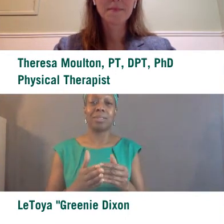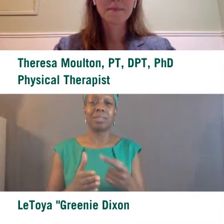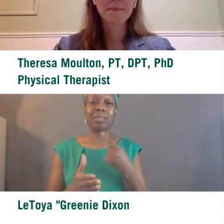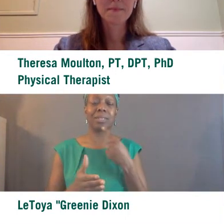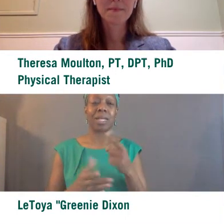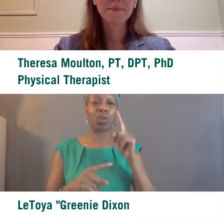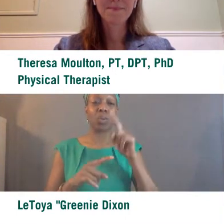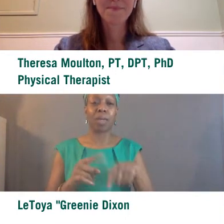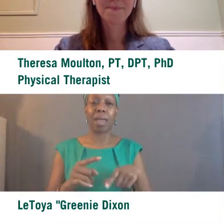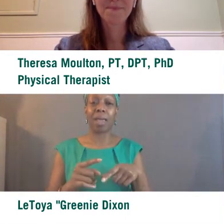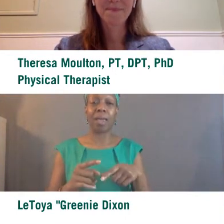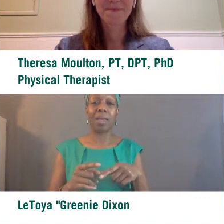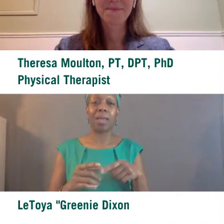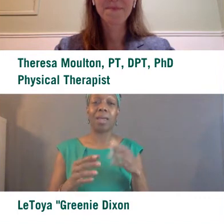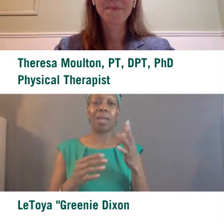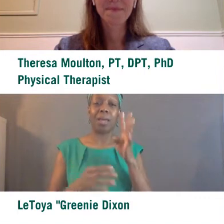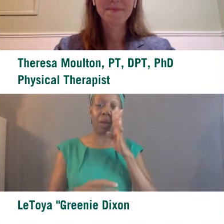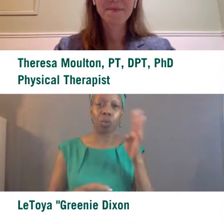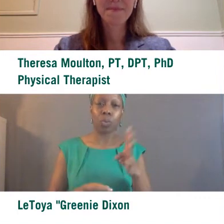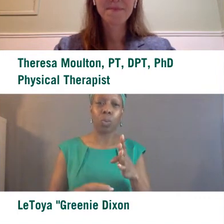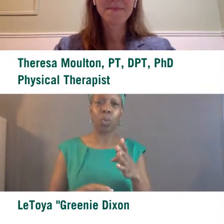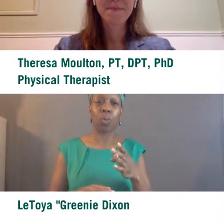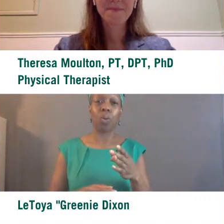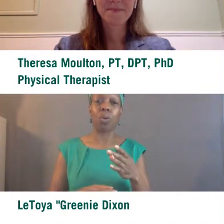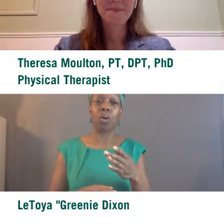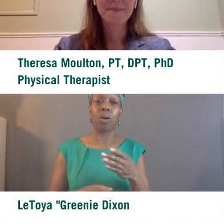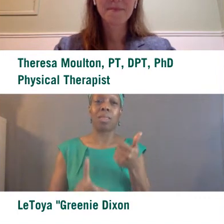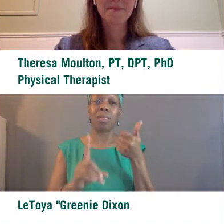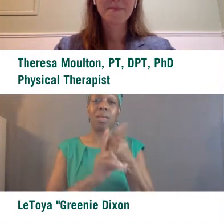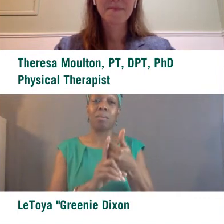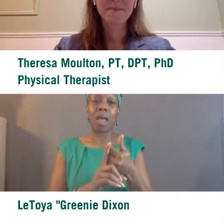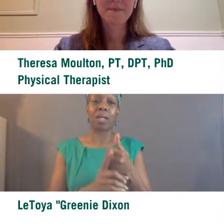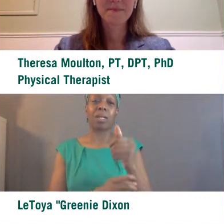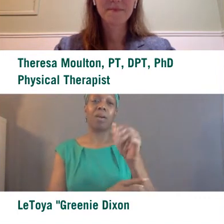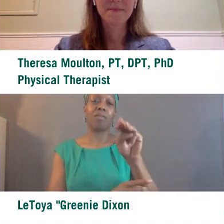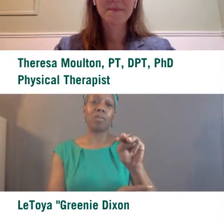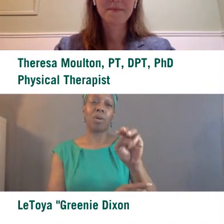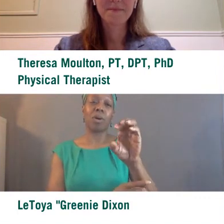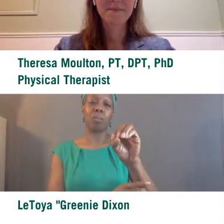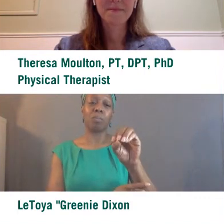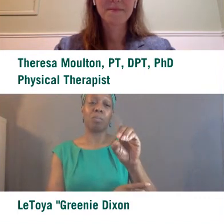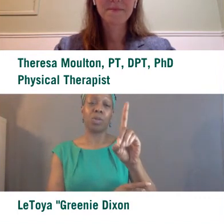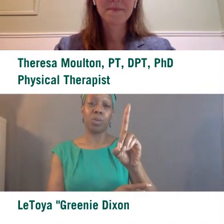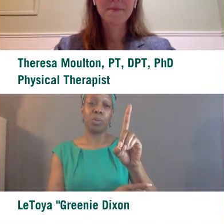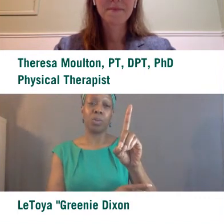And also the feeling of wellbeing. There have been many studies